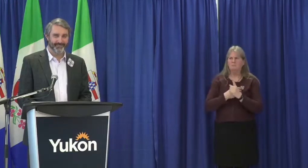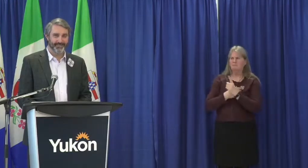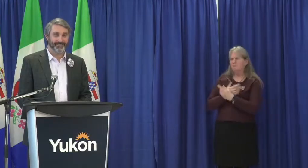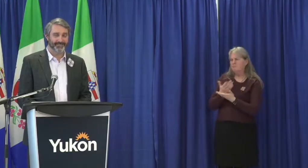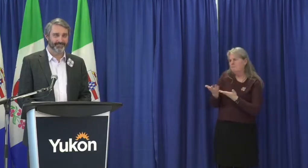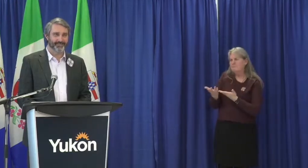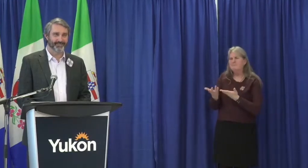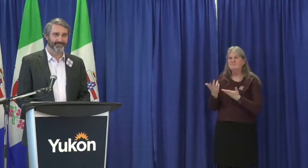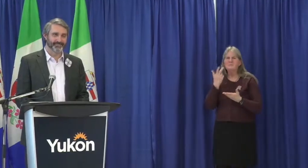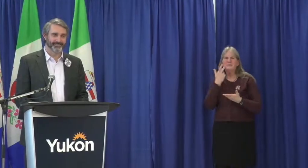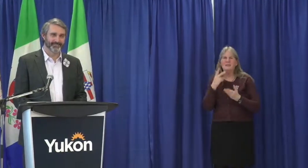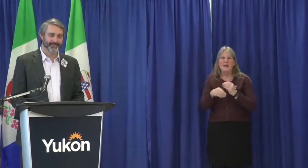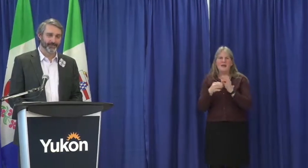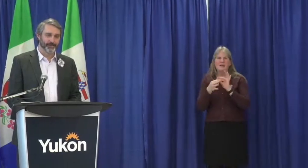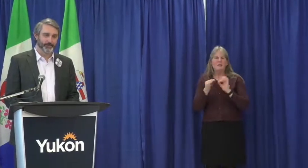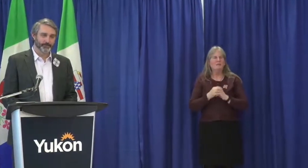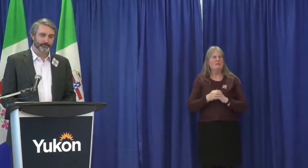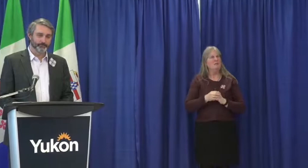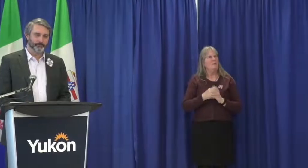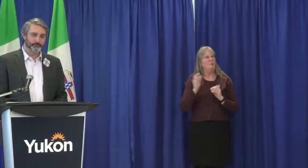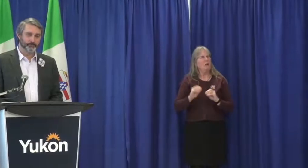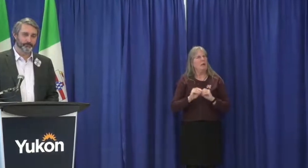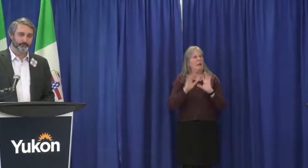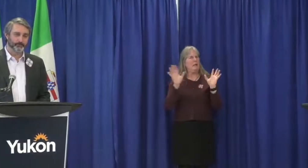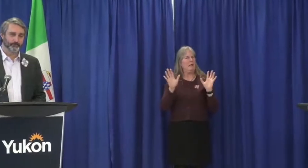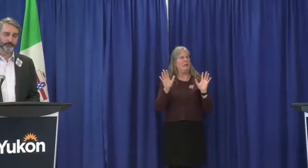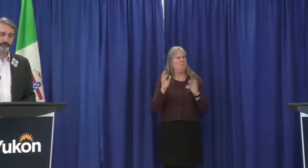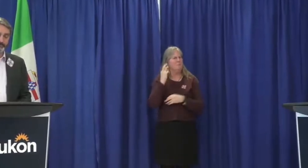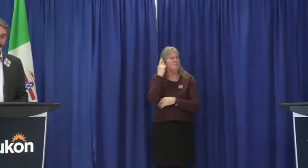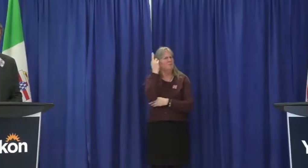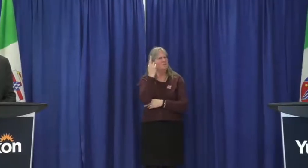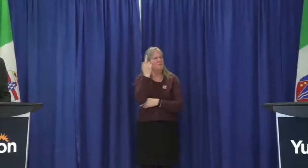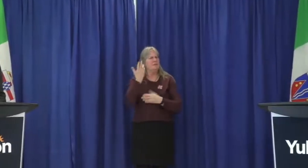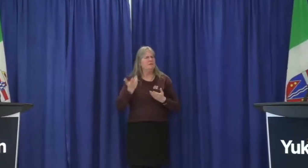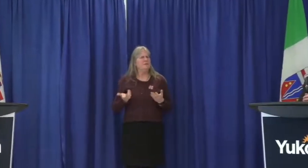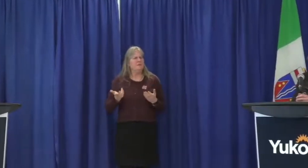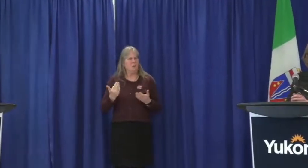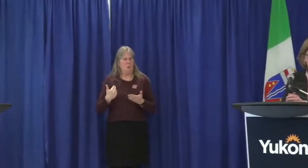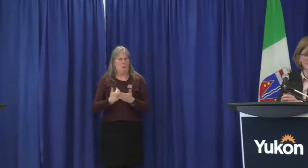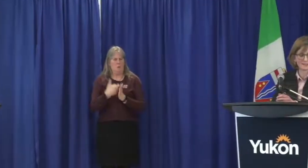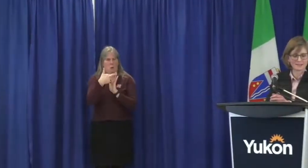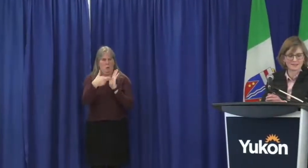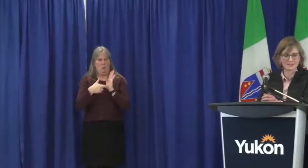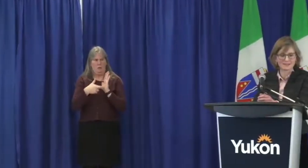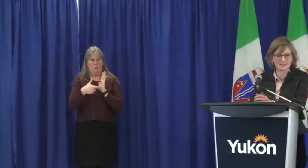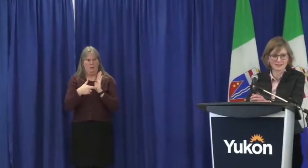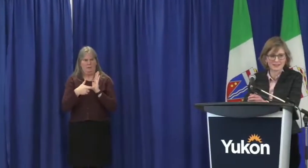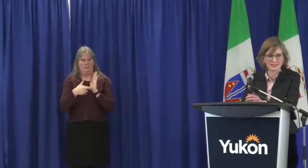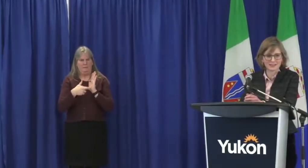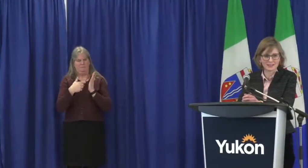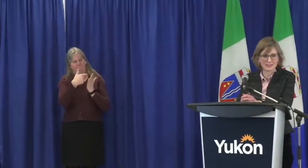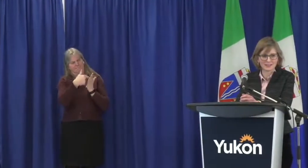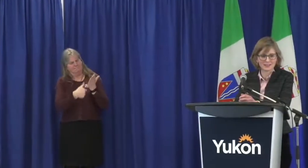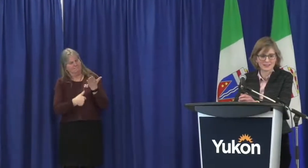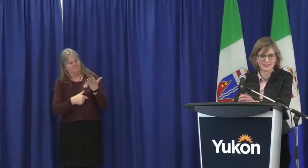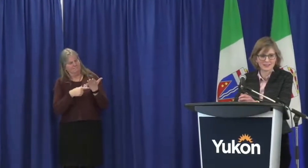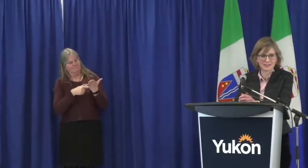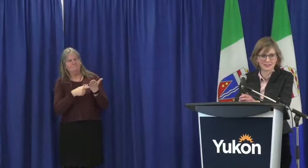I was hoping for a little more info on the rationale of some of these new restrictions that come in. I guess, for example, between